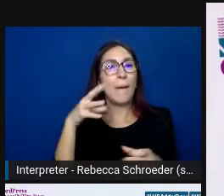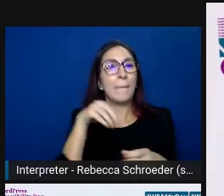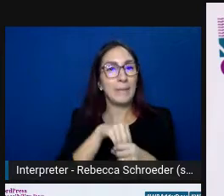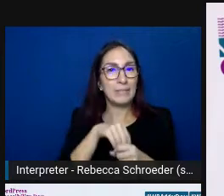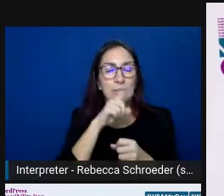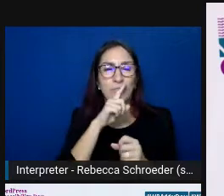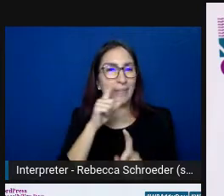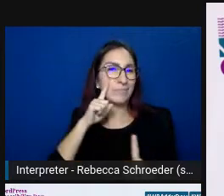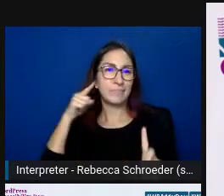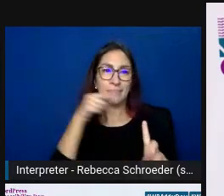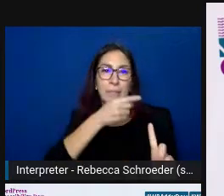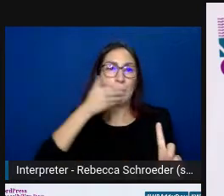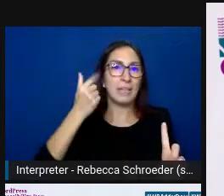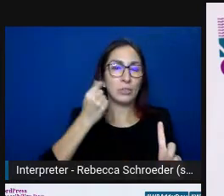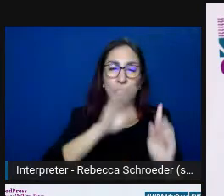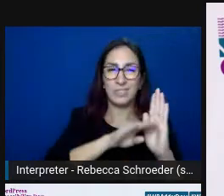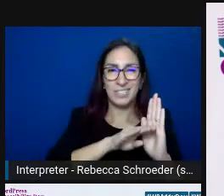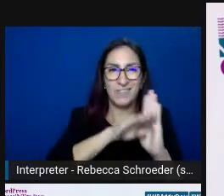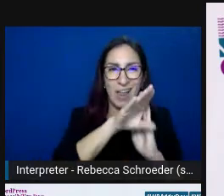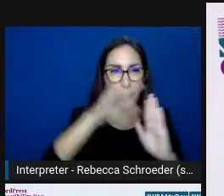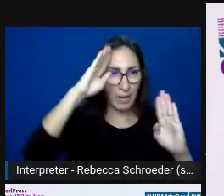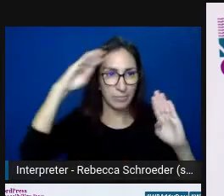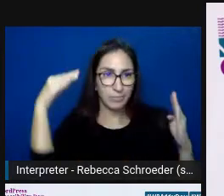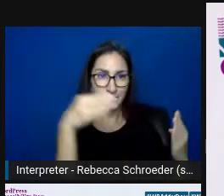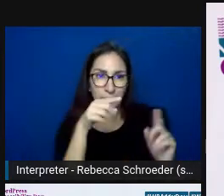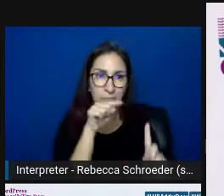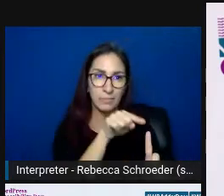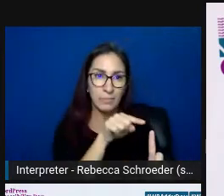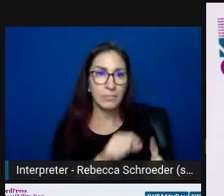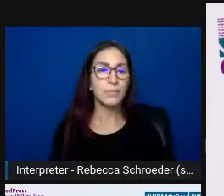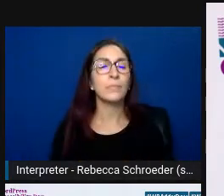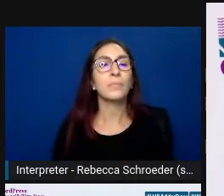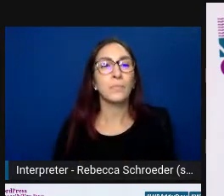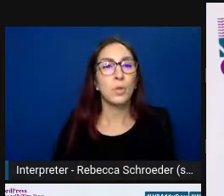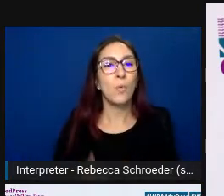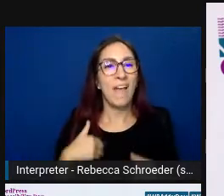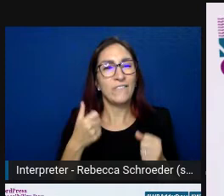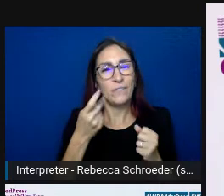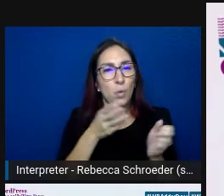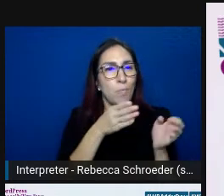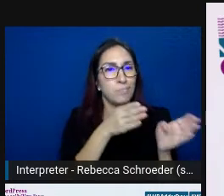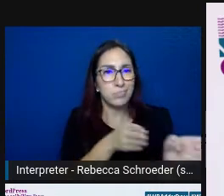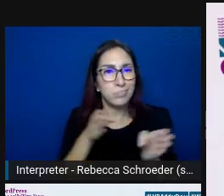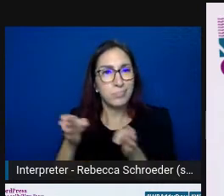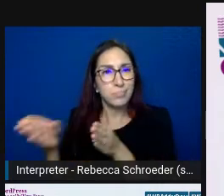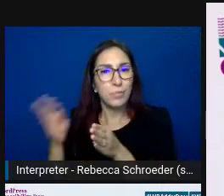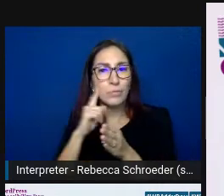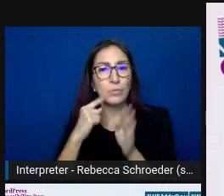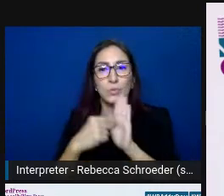We're going to go through a few paths today to try and figure out what that looks like to make